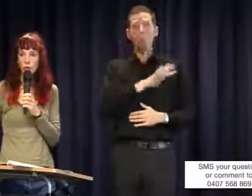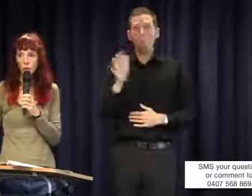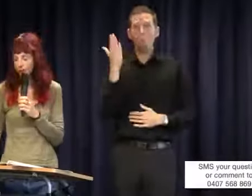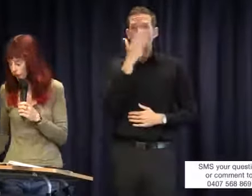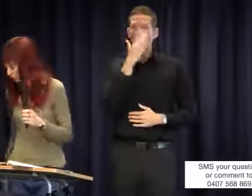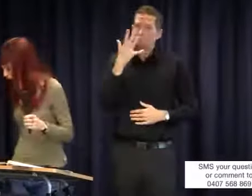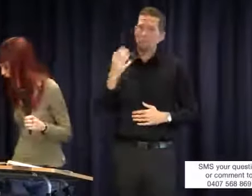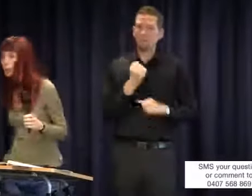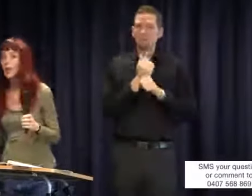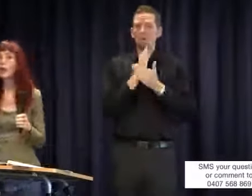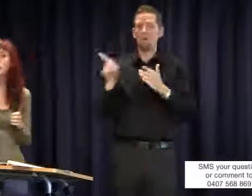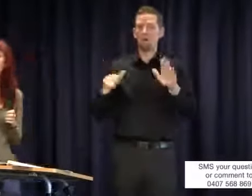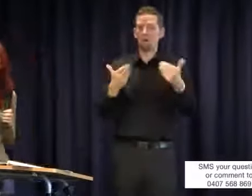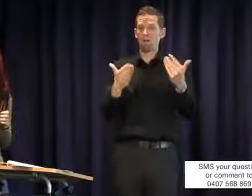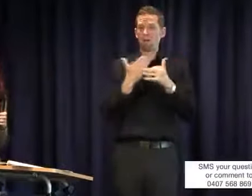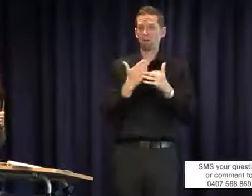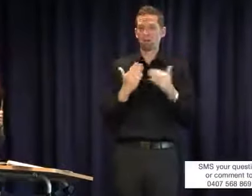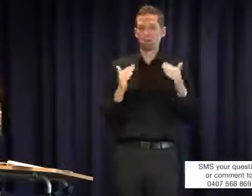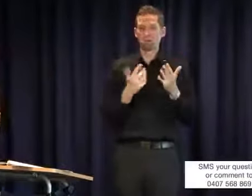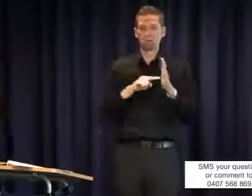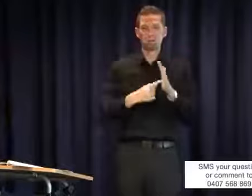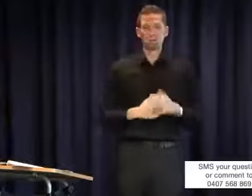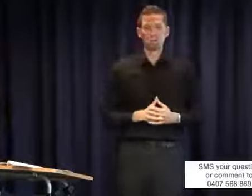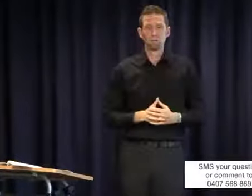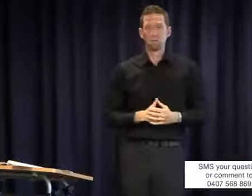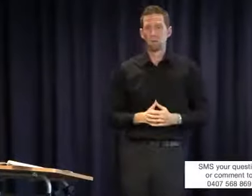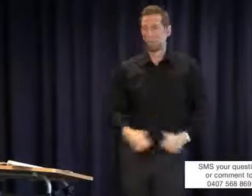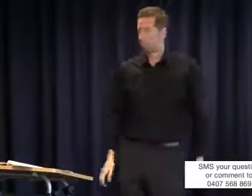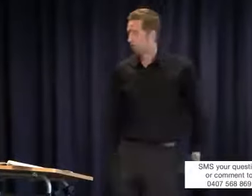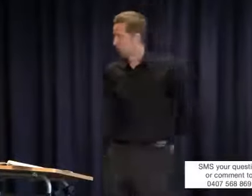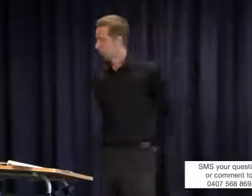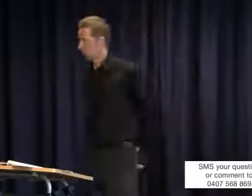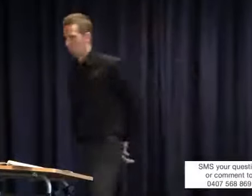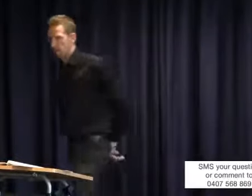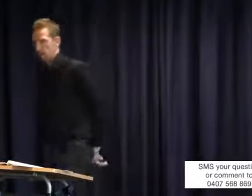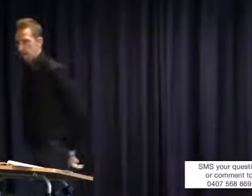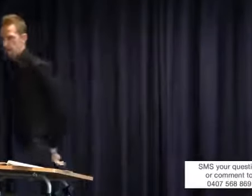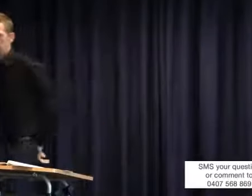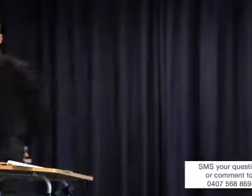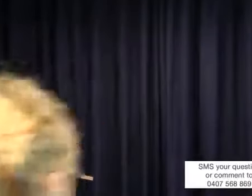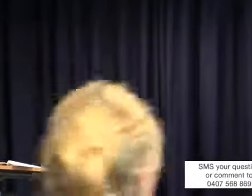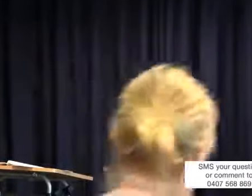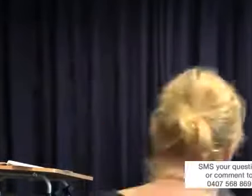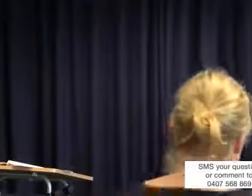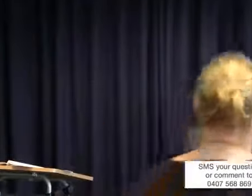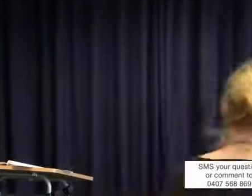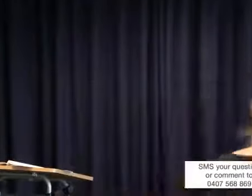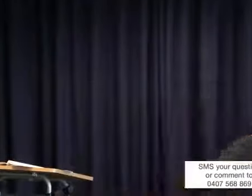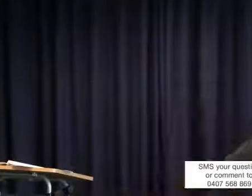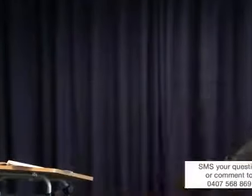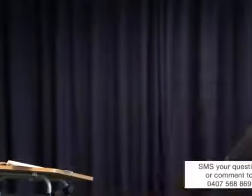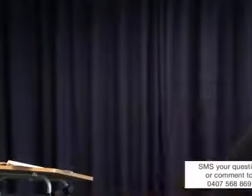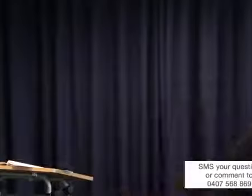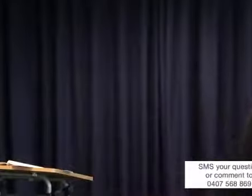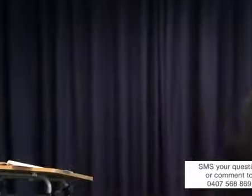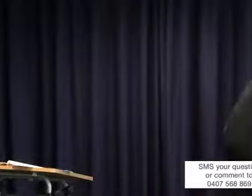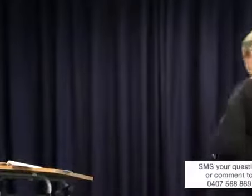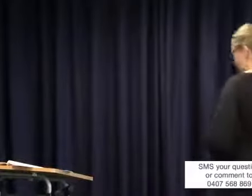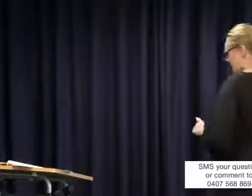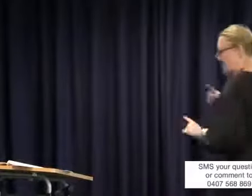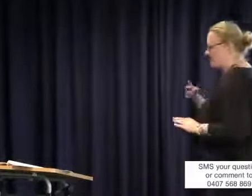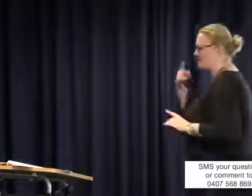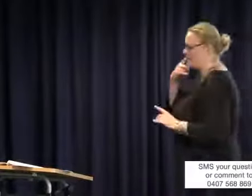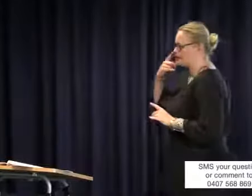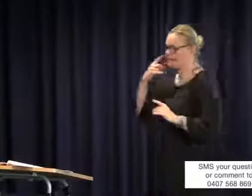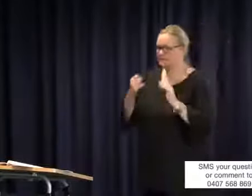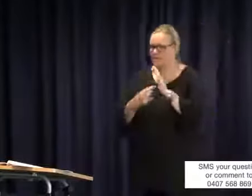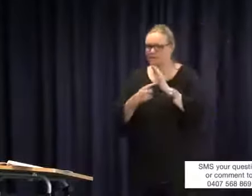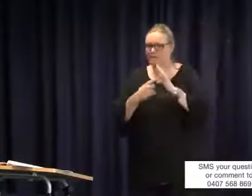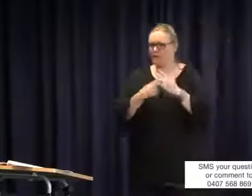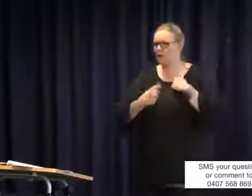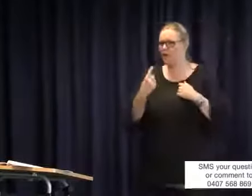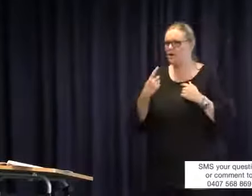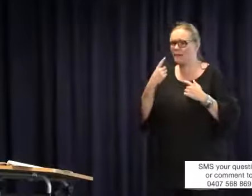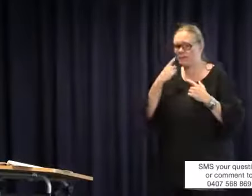accessible.